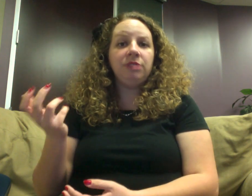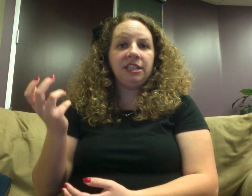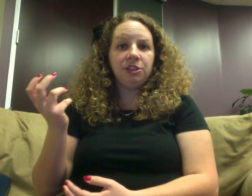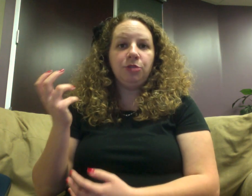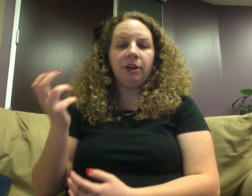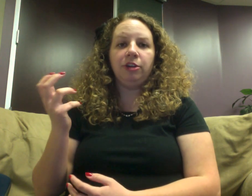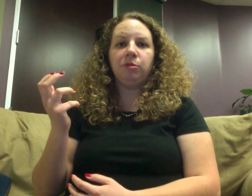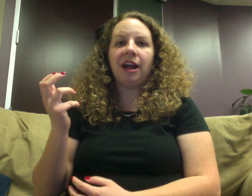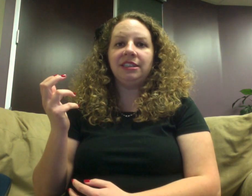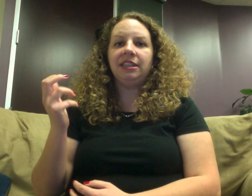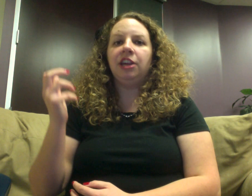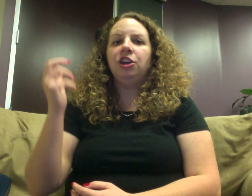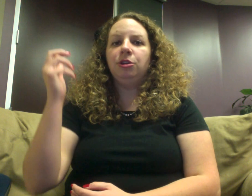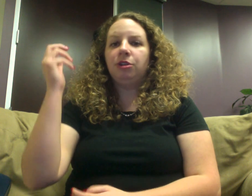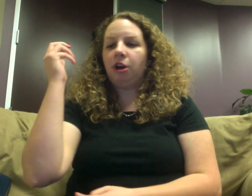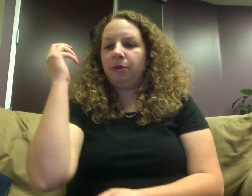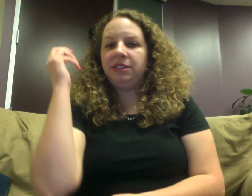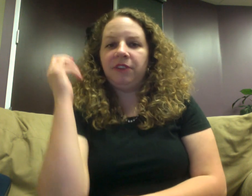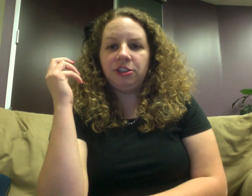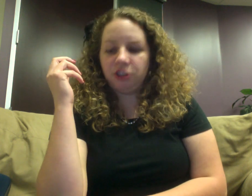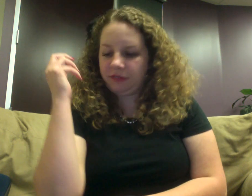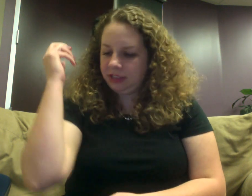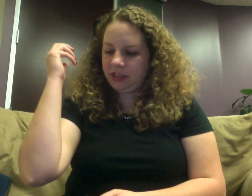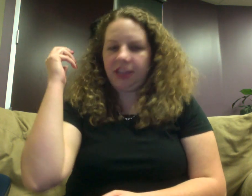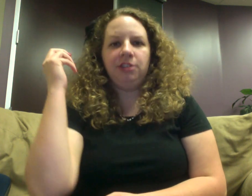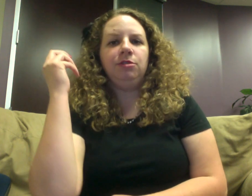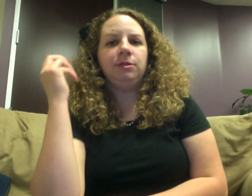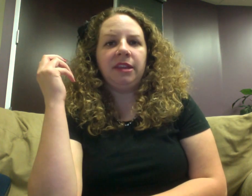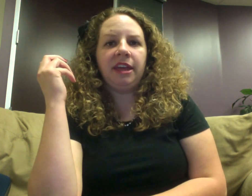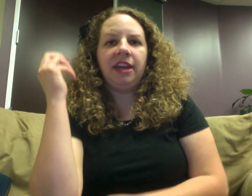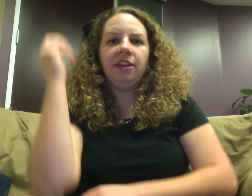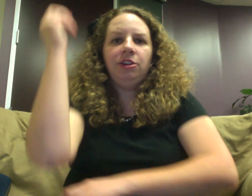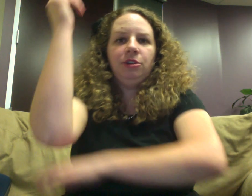need to, while you're practicing, you can always find a surface, I can use my leg, you